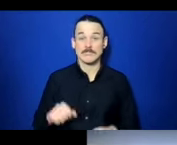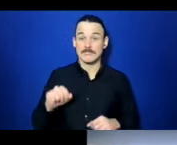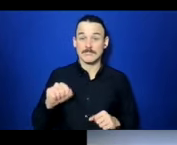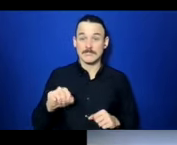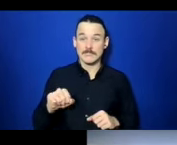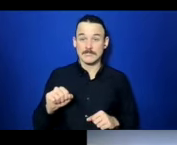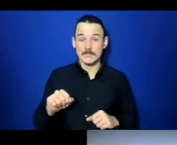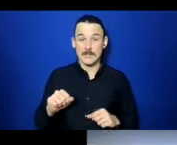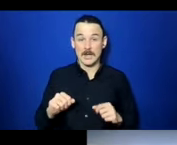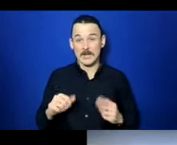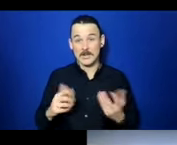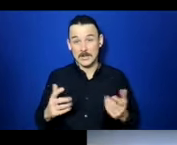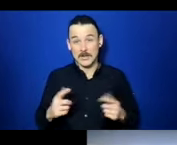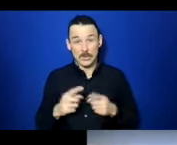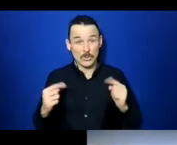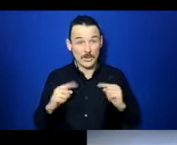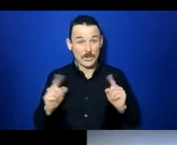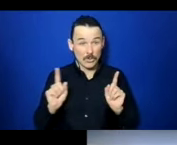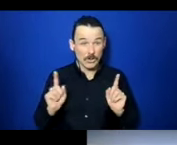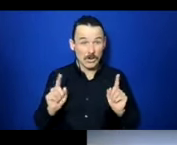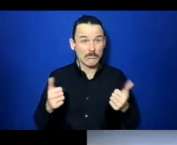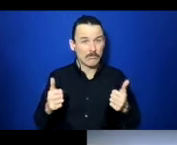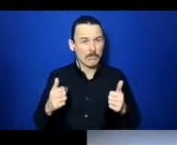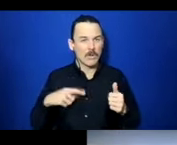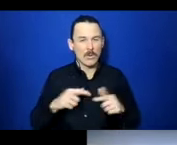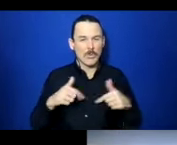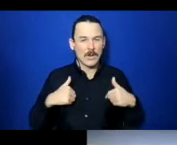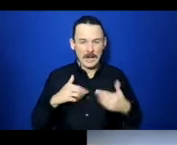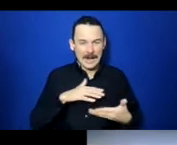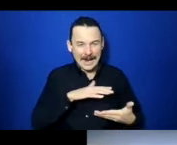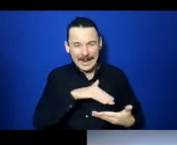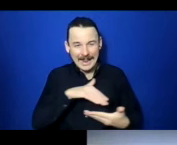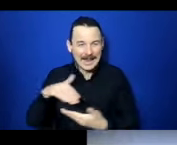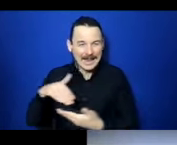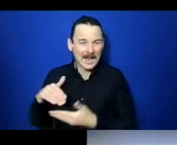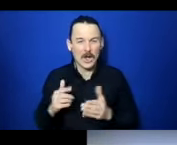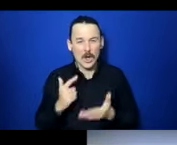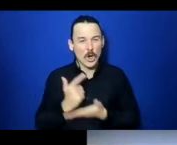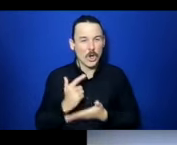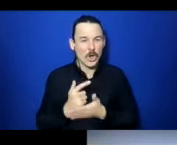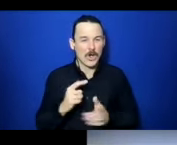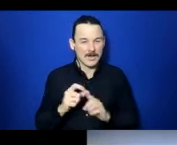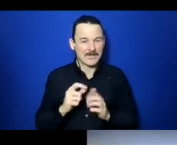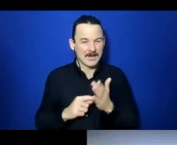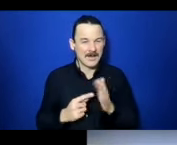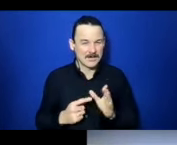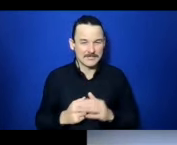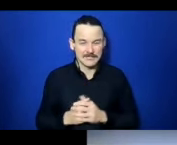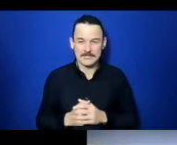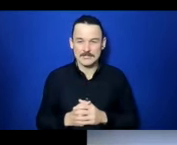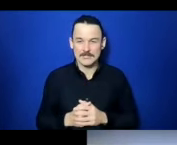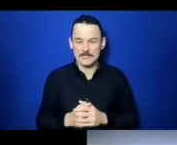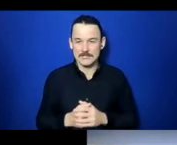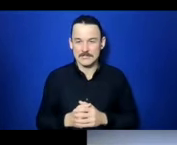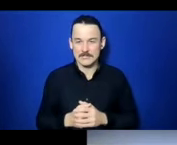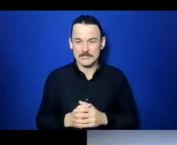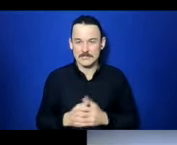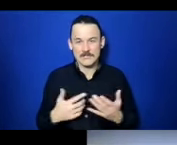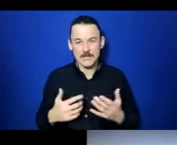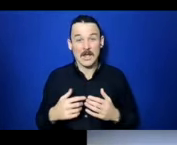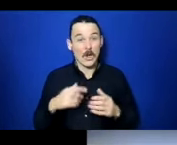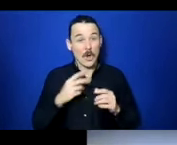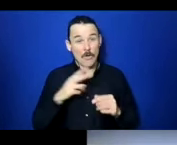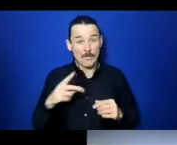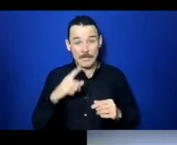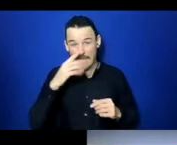a lot of data and we are asked often that how personalised that data can be. But we're on the